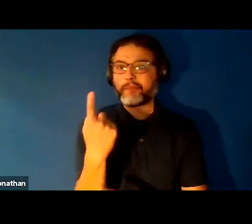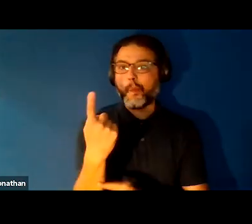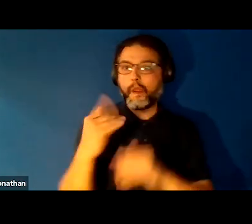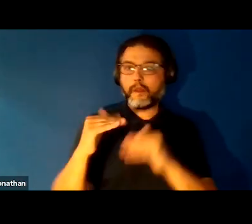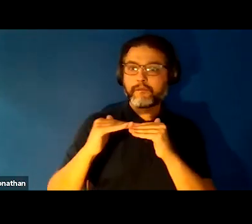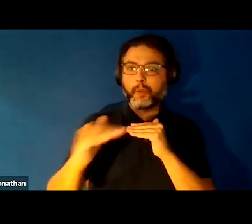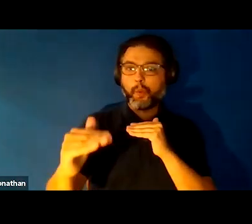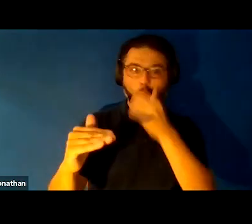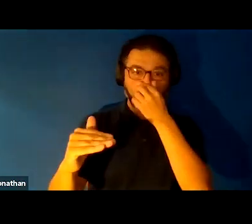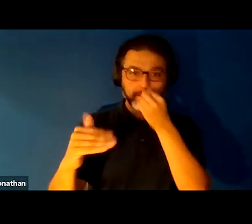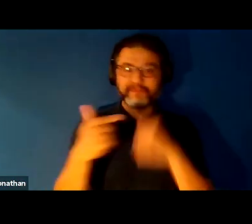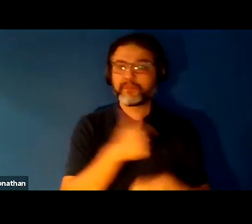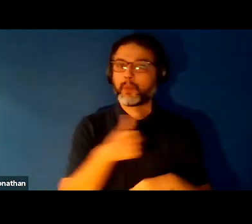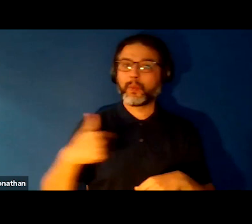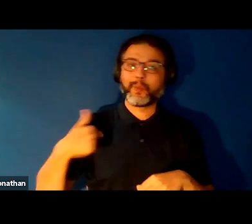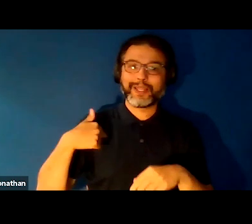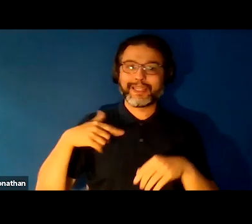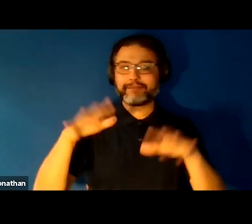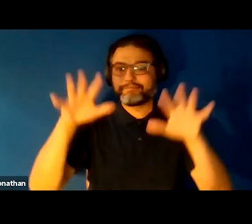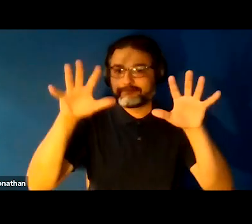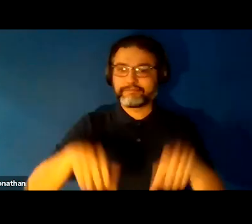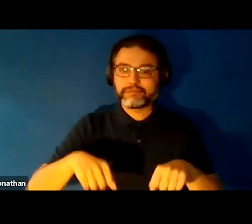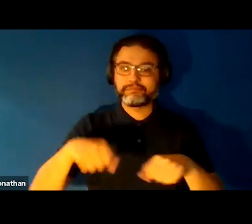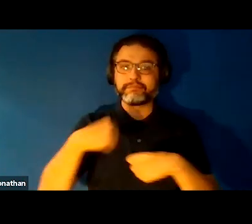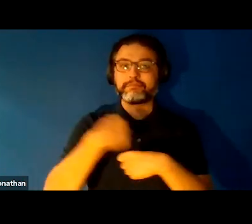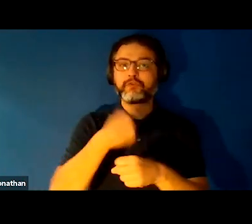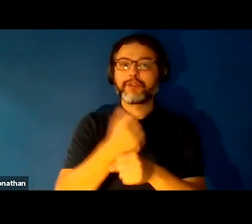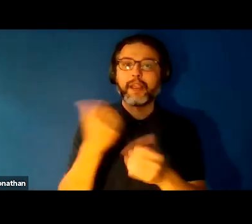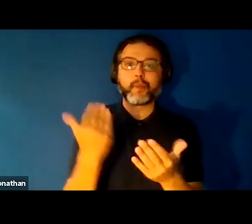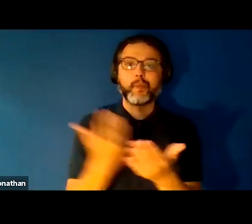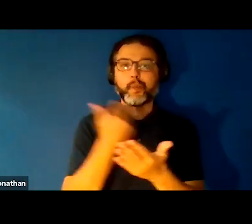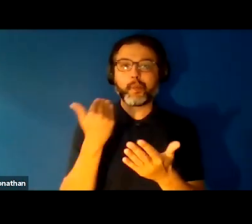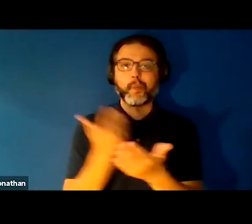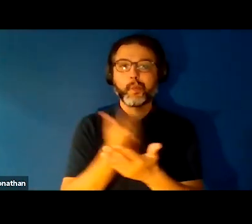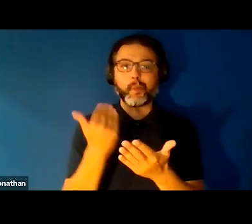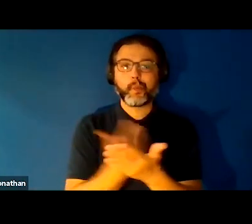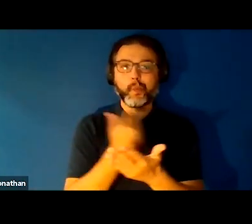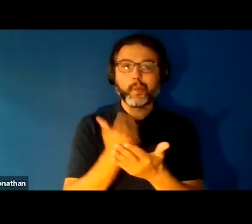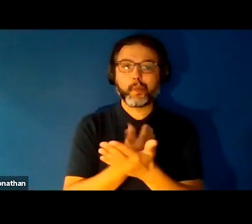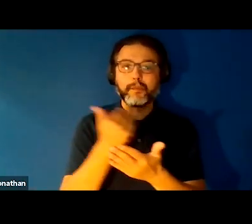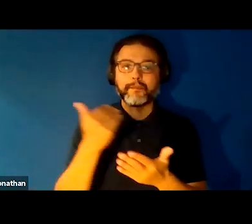And then, we created a circulation stair.